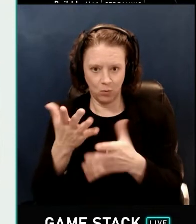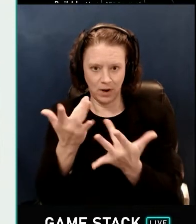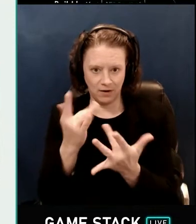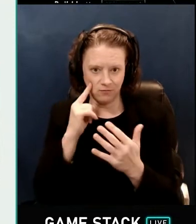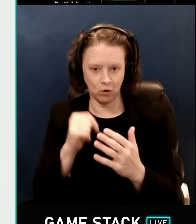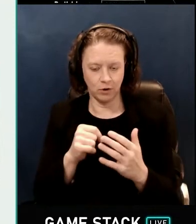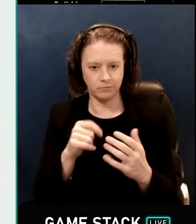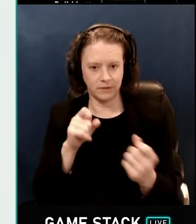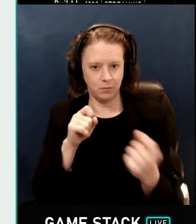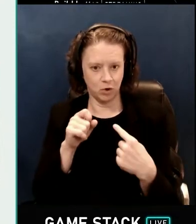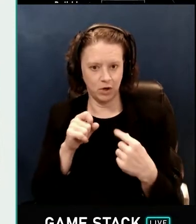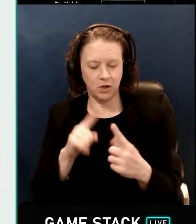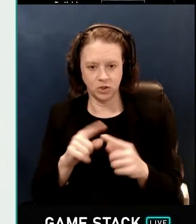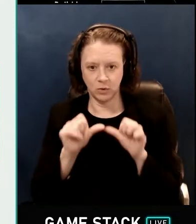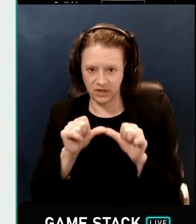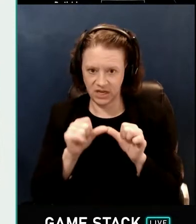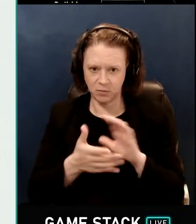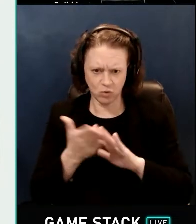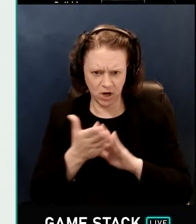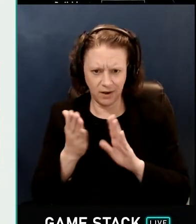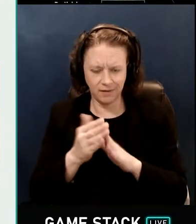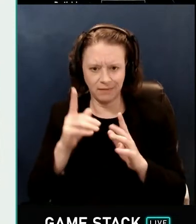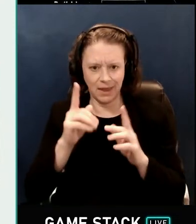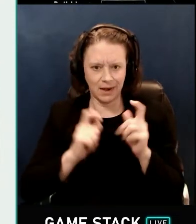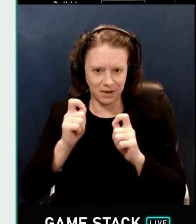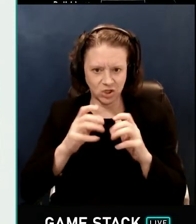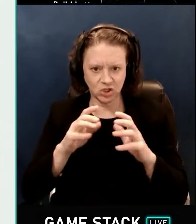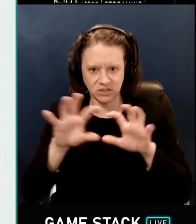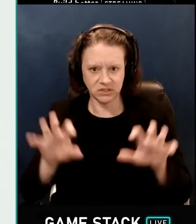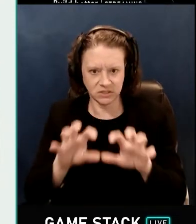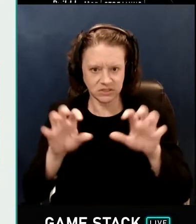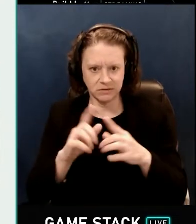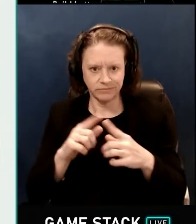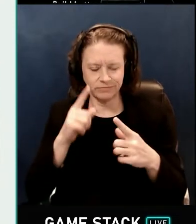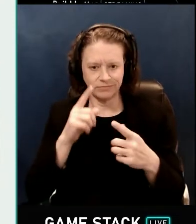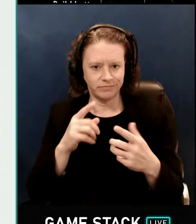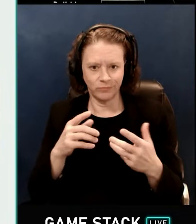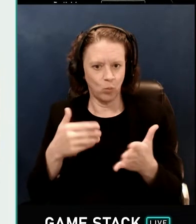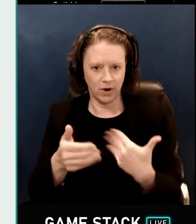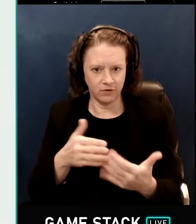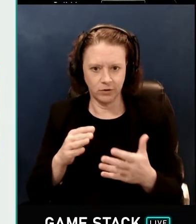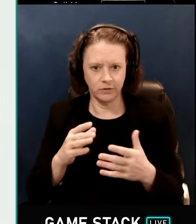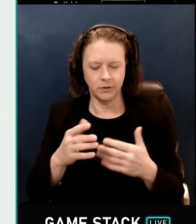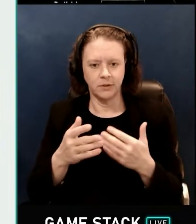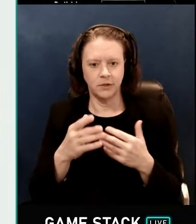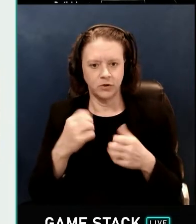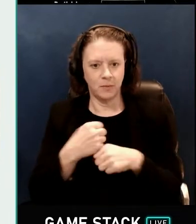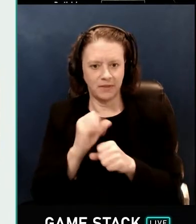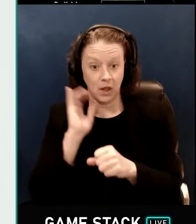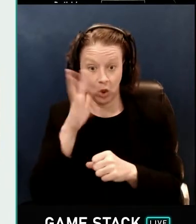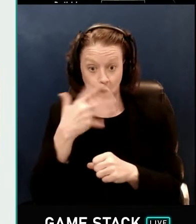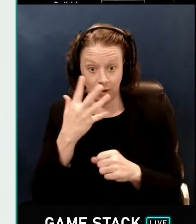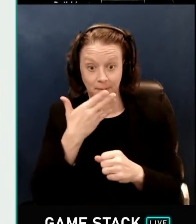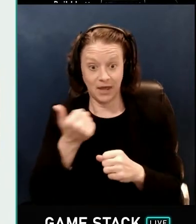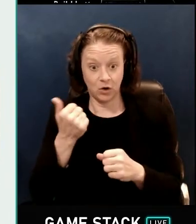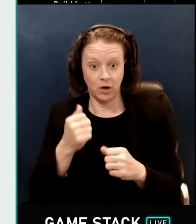Keep running animations, enemies and so forth, and to make it look better, maybe even consider client prediction of the player to keep